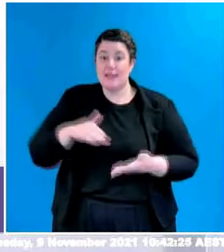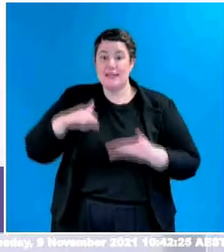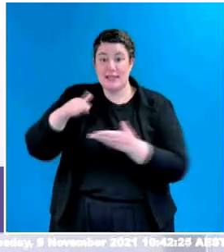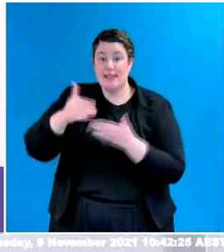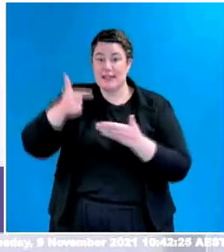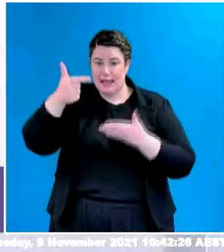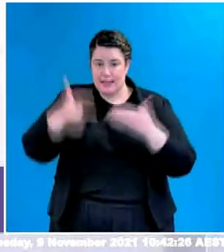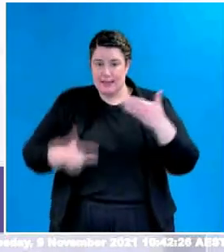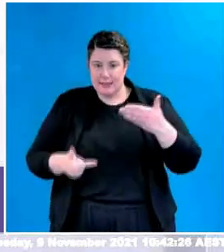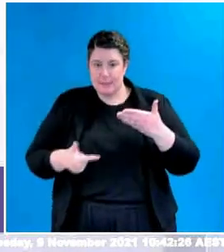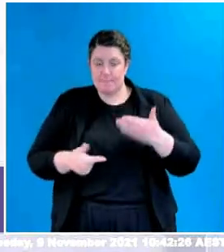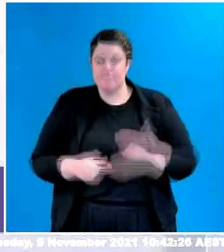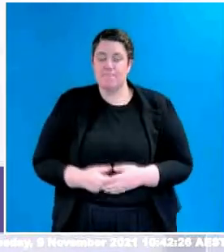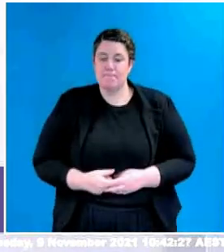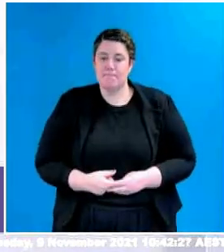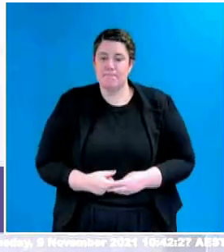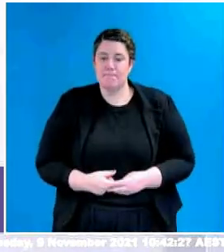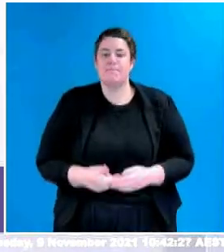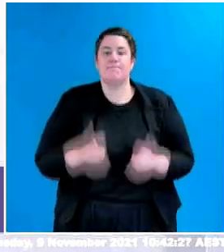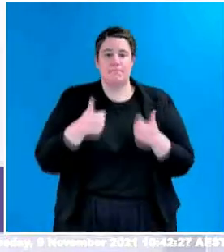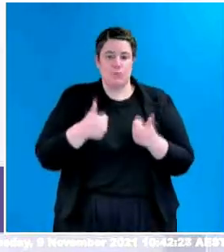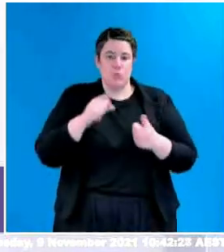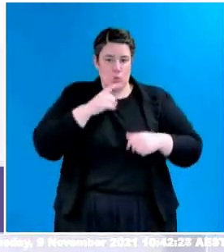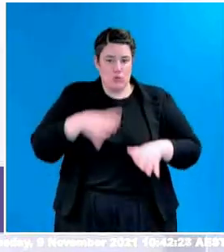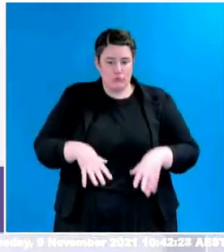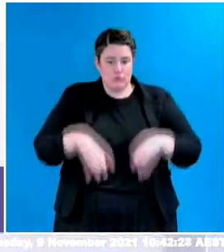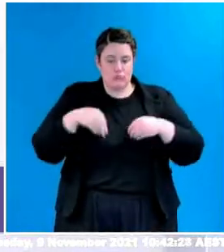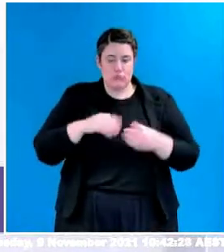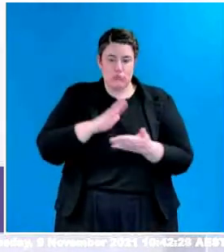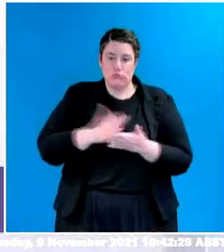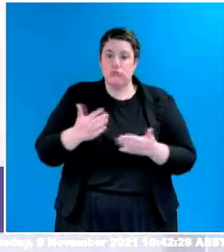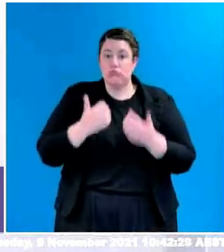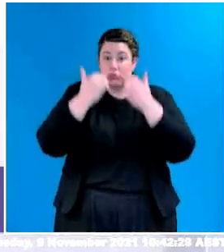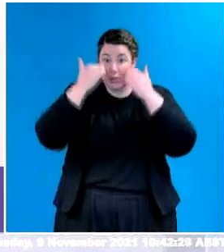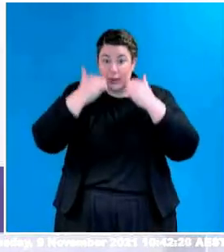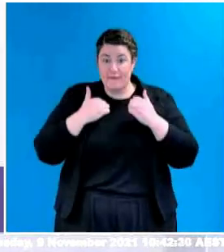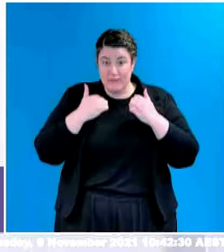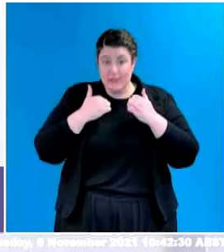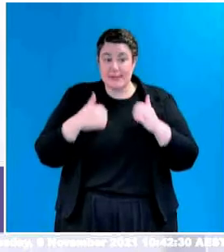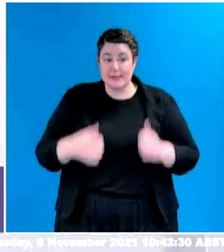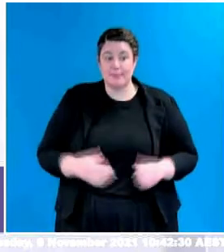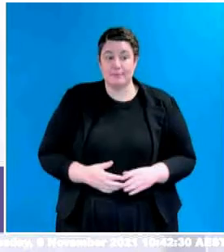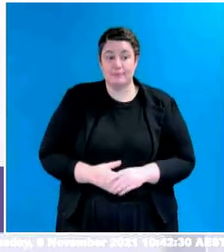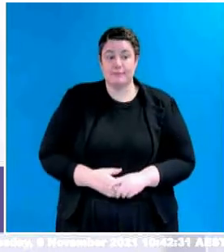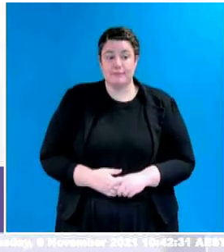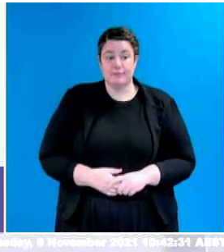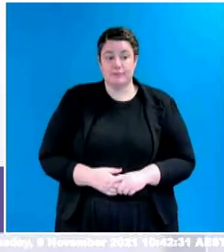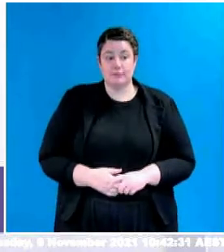Those documents will be admitted and we note that the tender list will be accordingly amended.